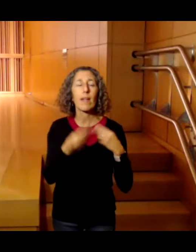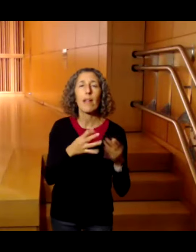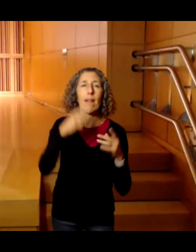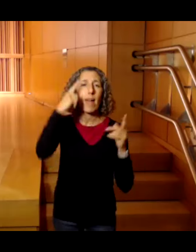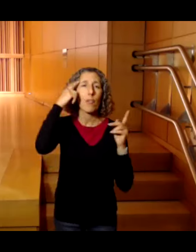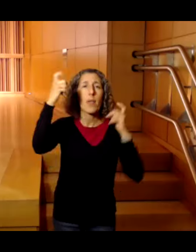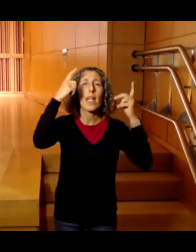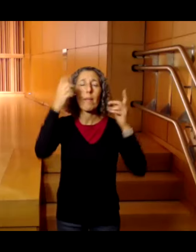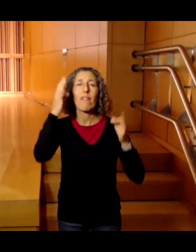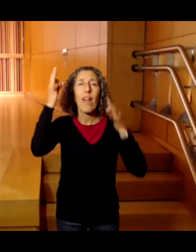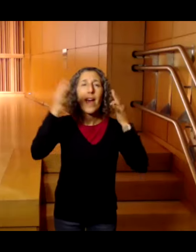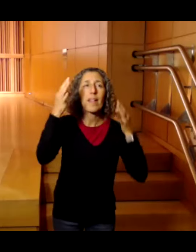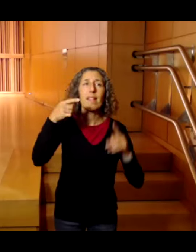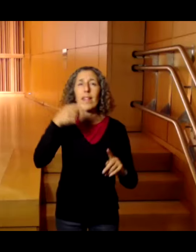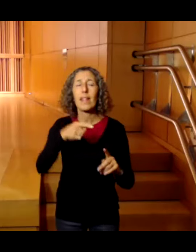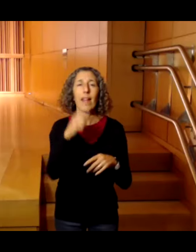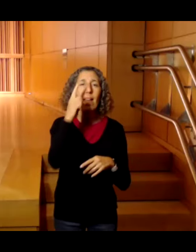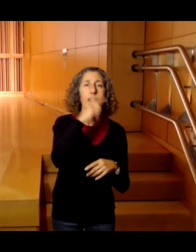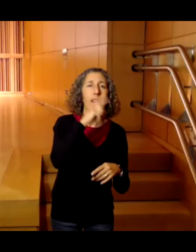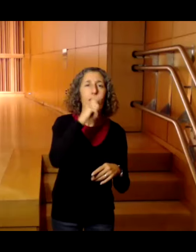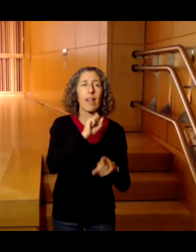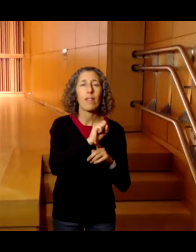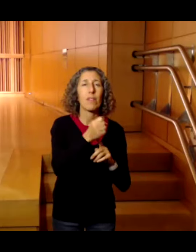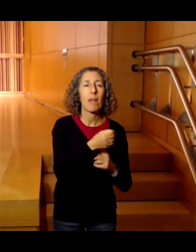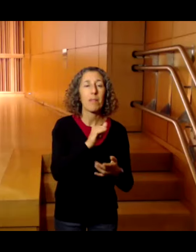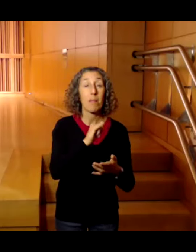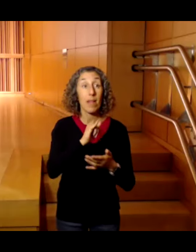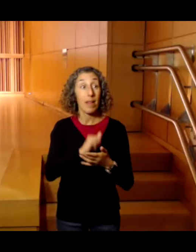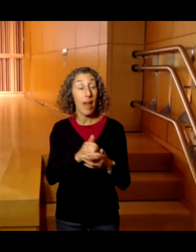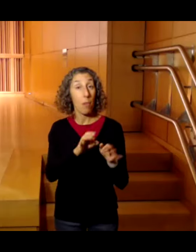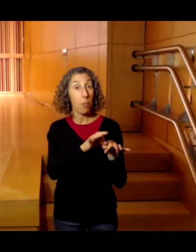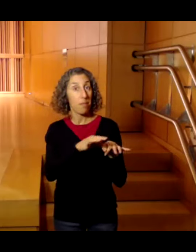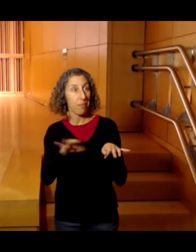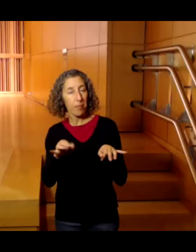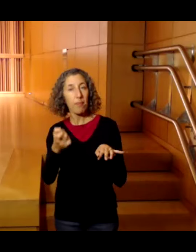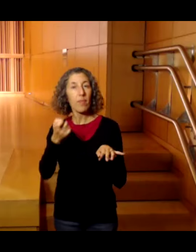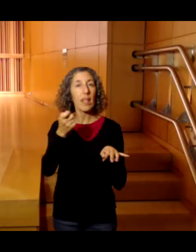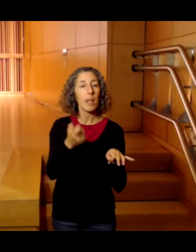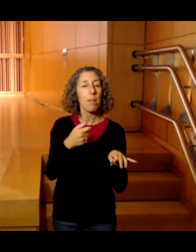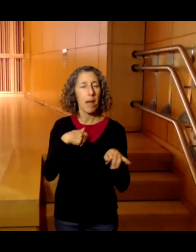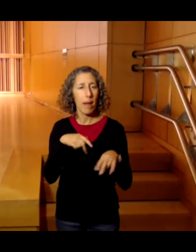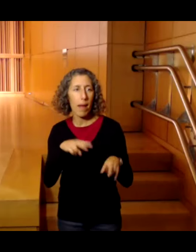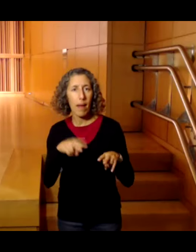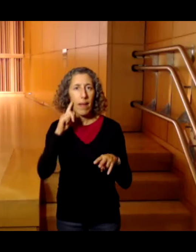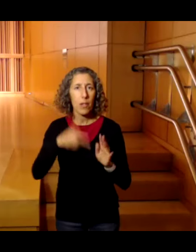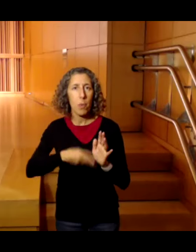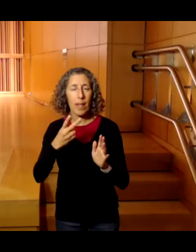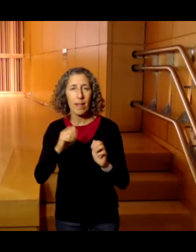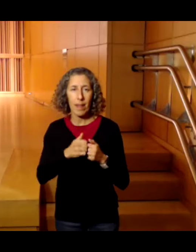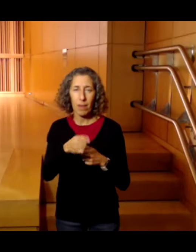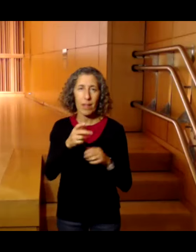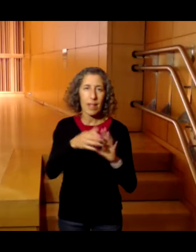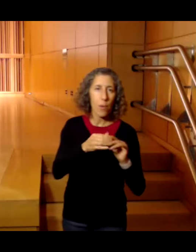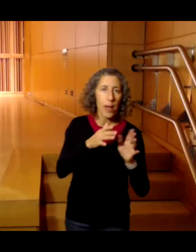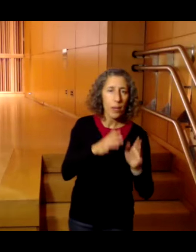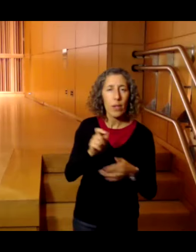A question anxiously voiced crudely phrased. Mistaking narrator for… author, for one, and even more crude.